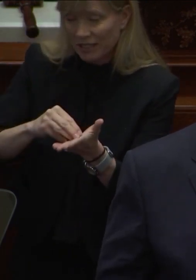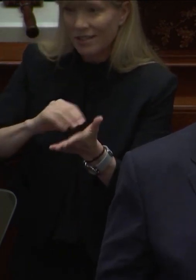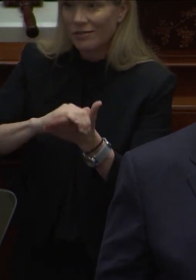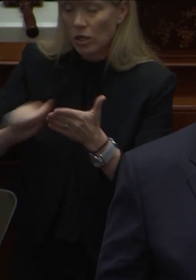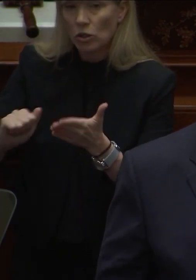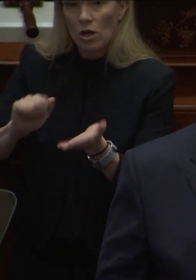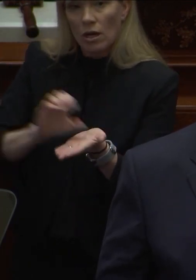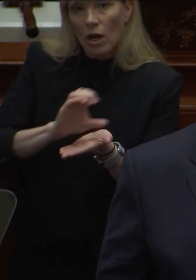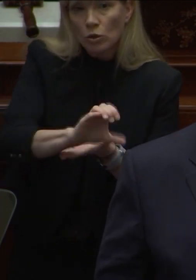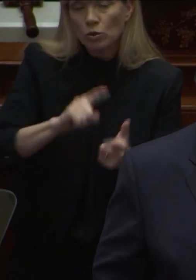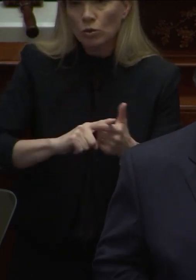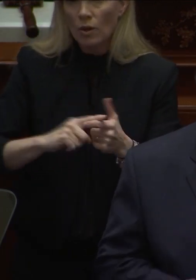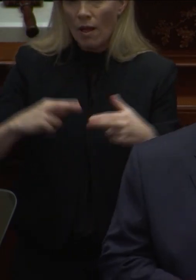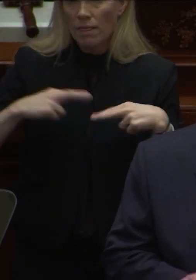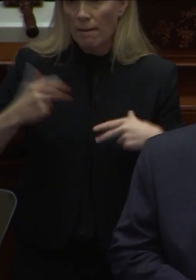OTHER WORDS, HUNDREDS OF